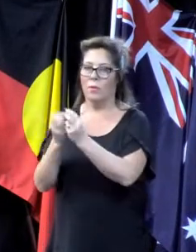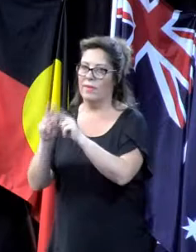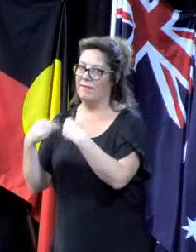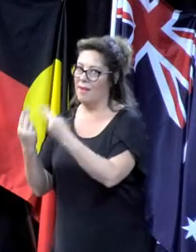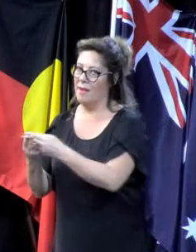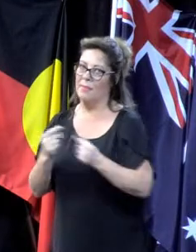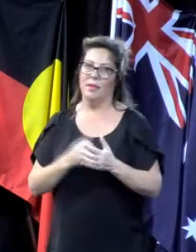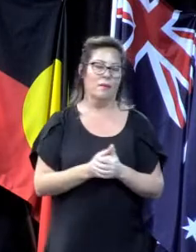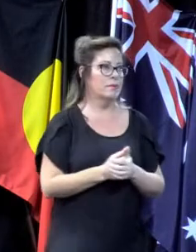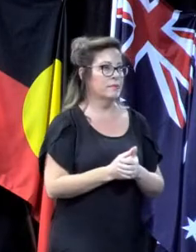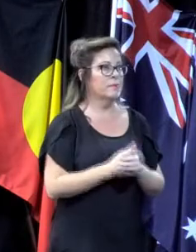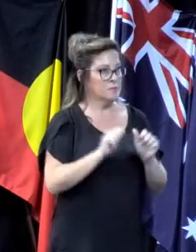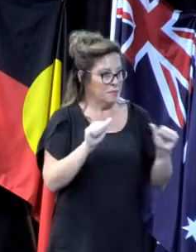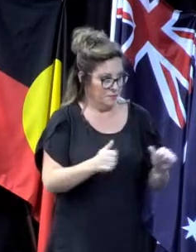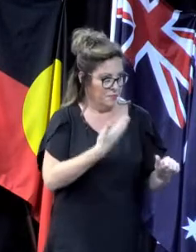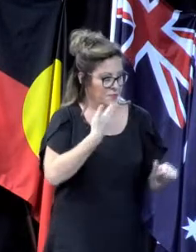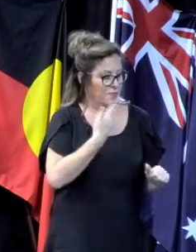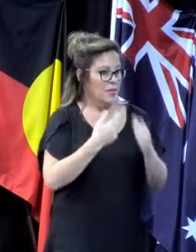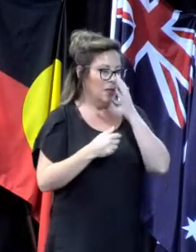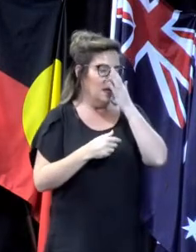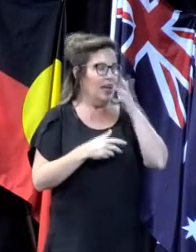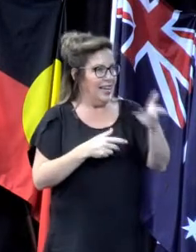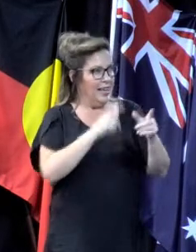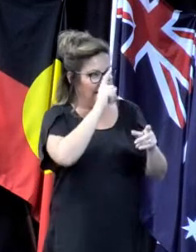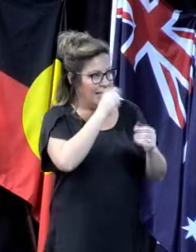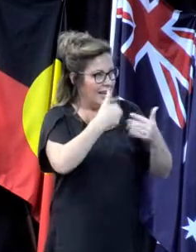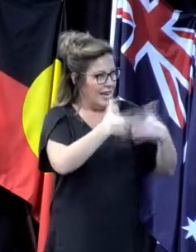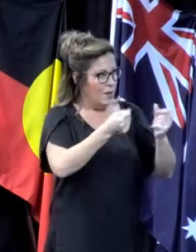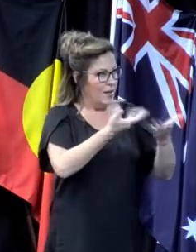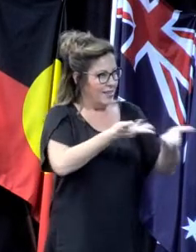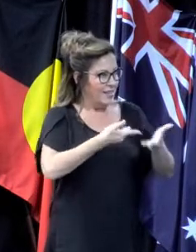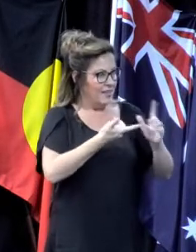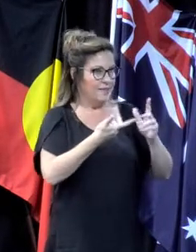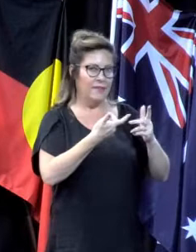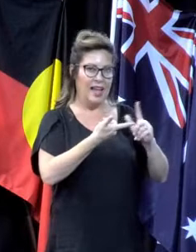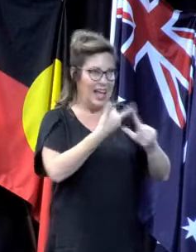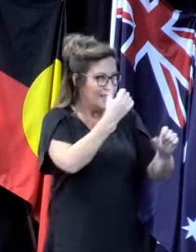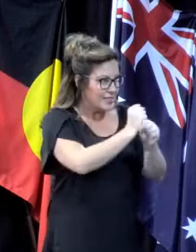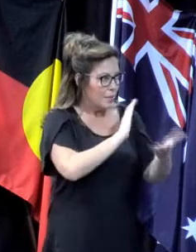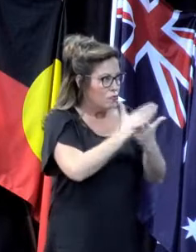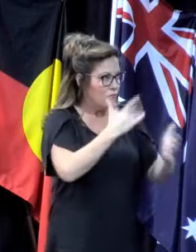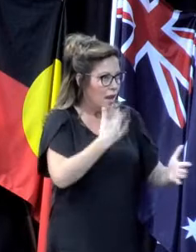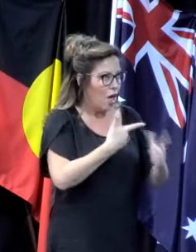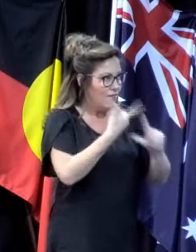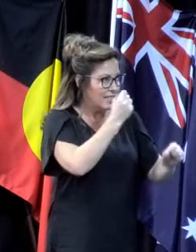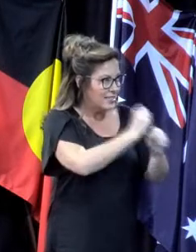about - of a student who would fit the criteria for a special education school. Sure.